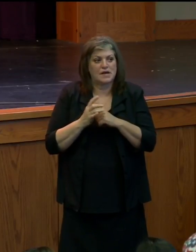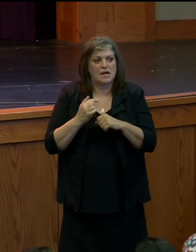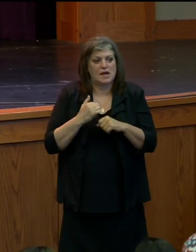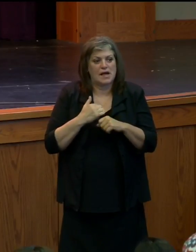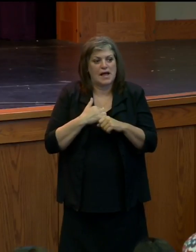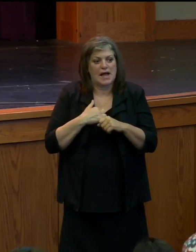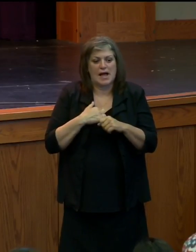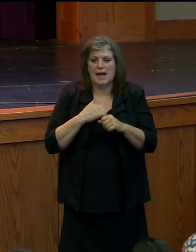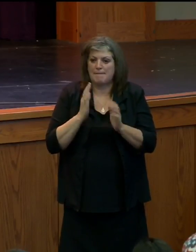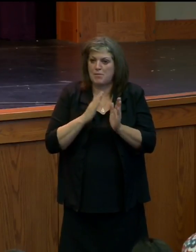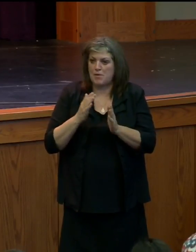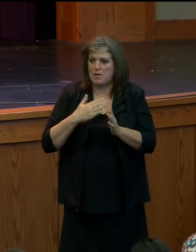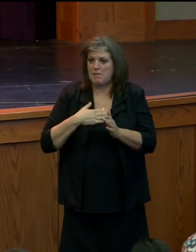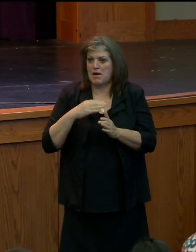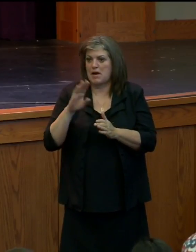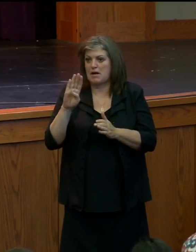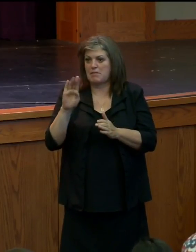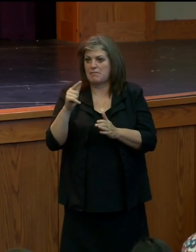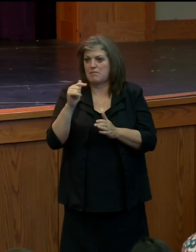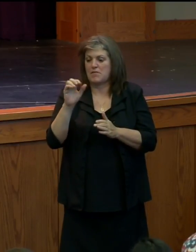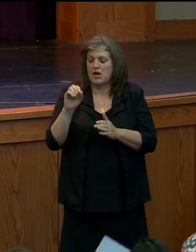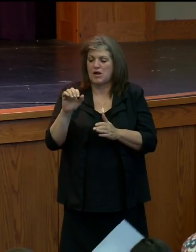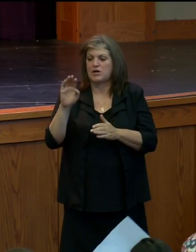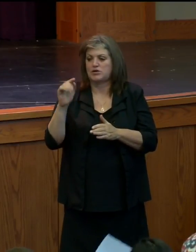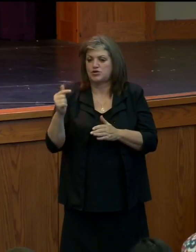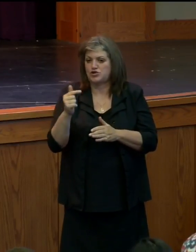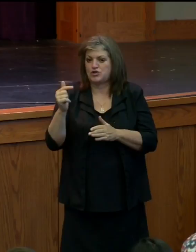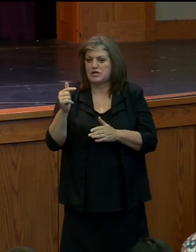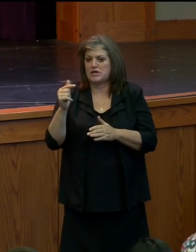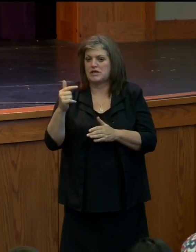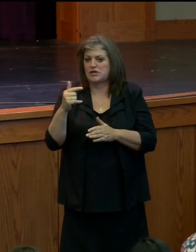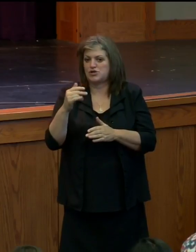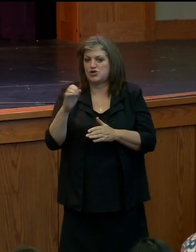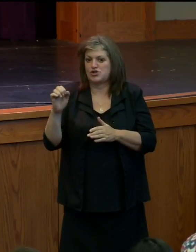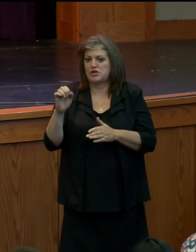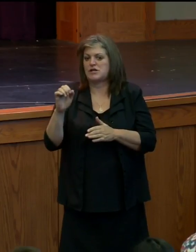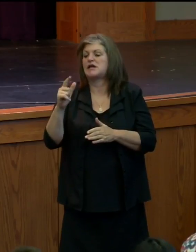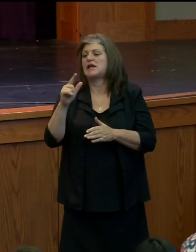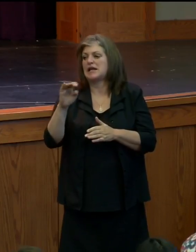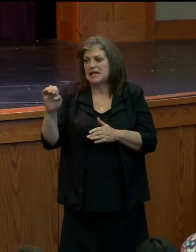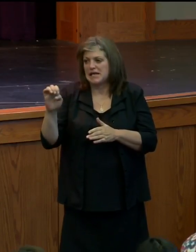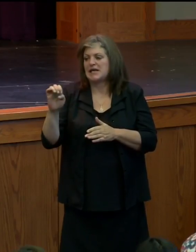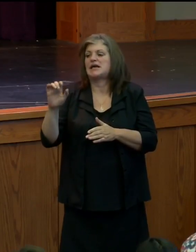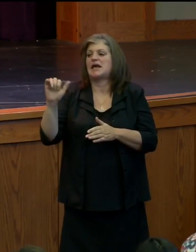ON MY BLOG G. LEE AKIN.BLOGSPOT.COM A COMPLETE